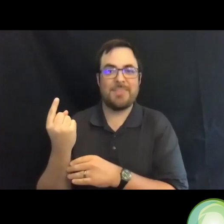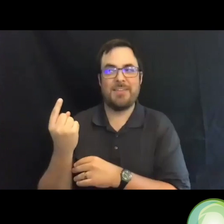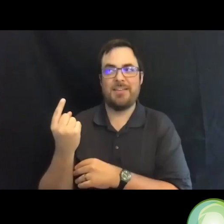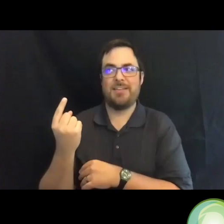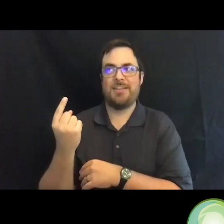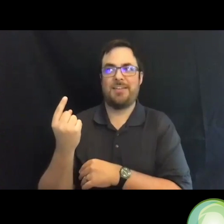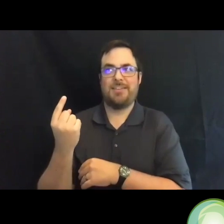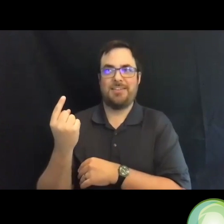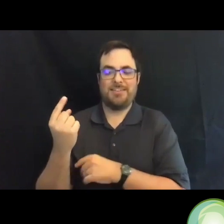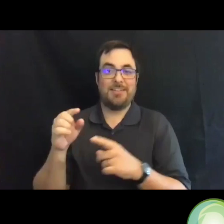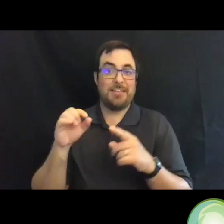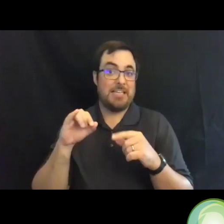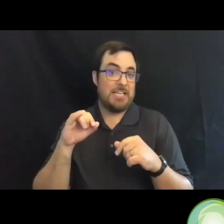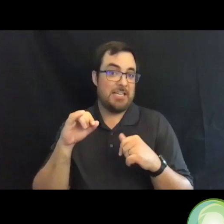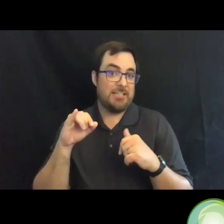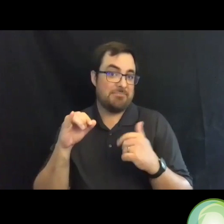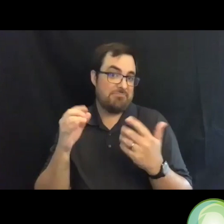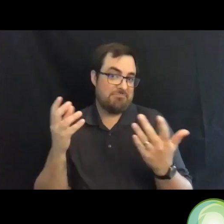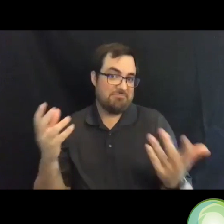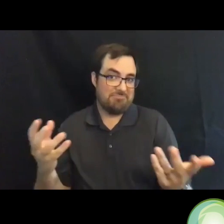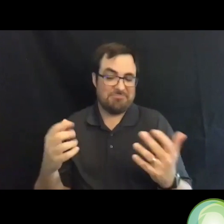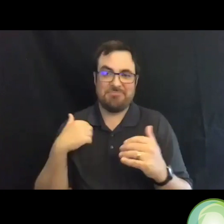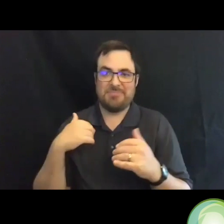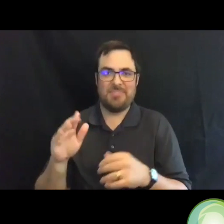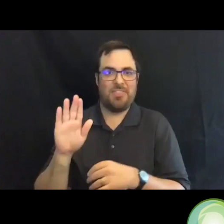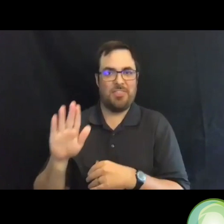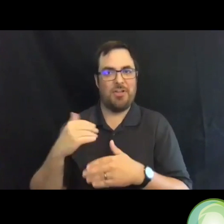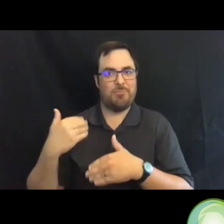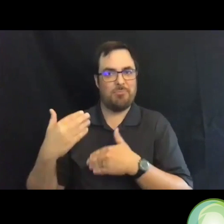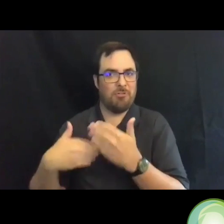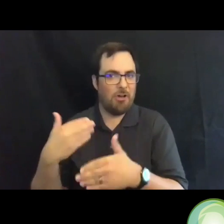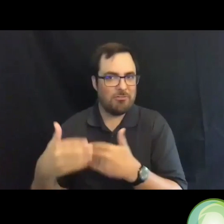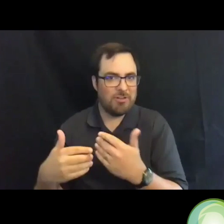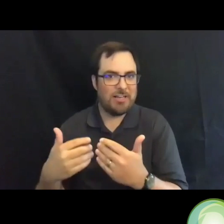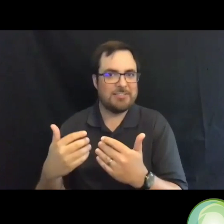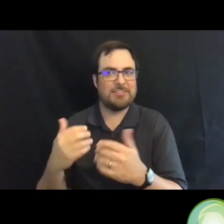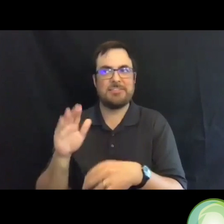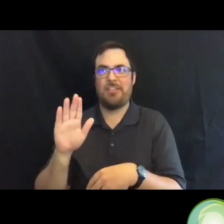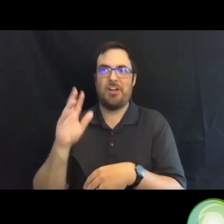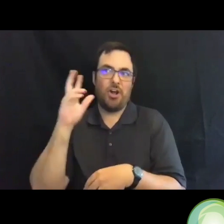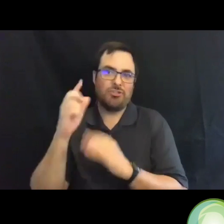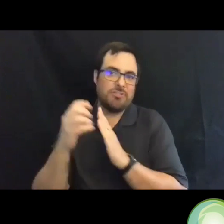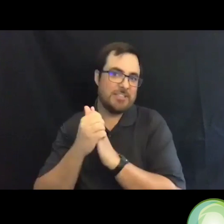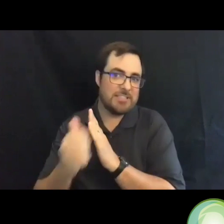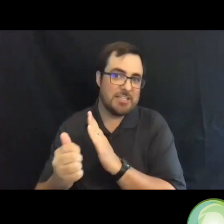sometimes I've heard that. Or you're going to decrease their progress in developing those auditory skills if you give them